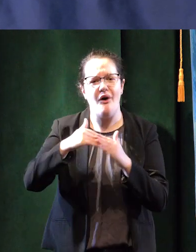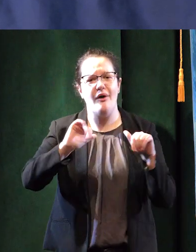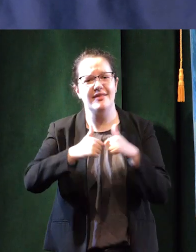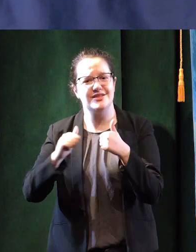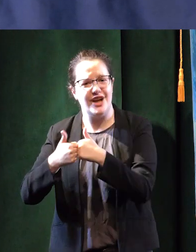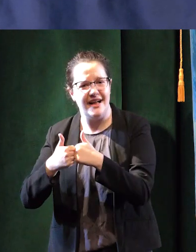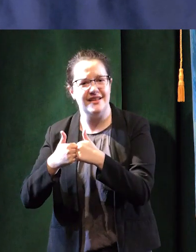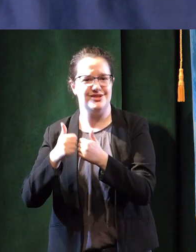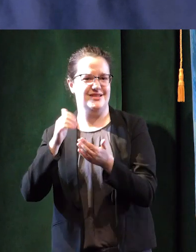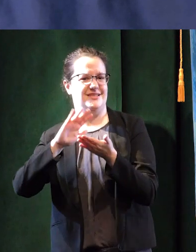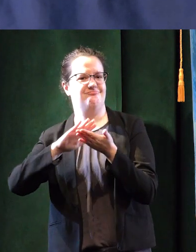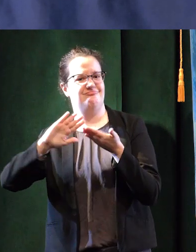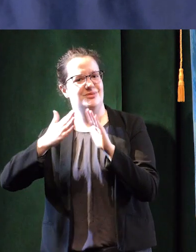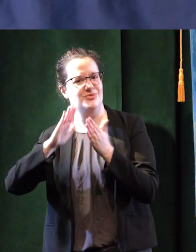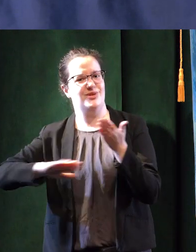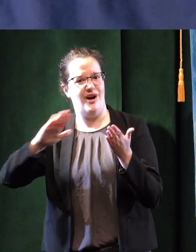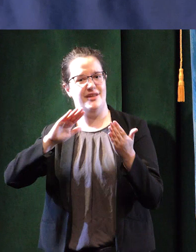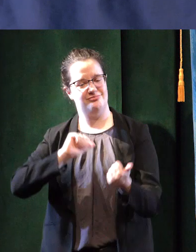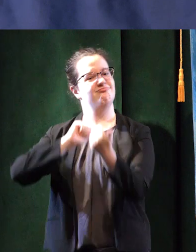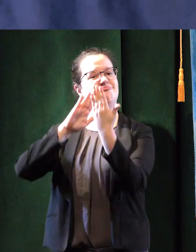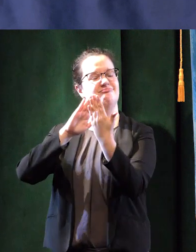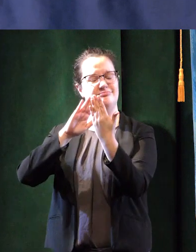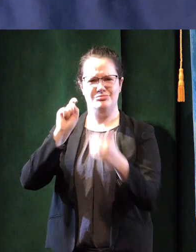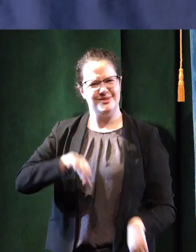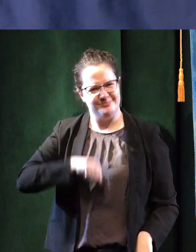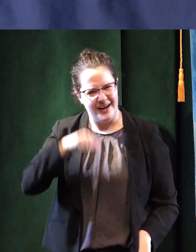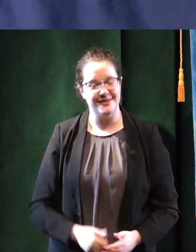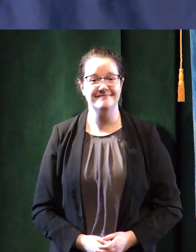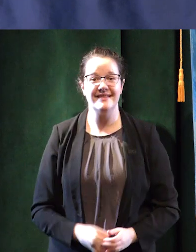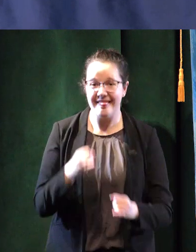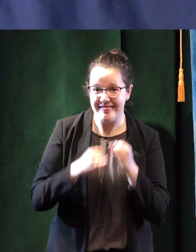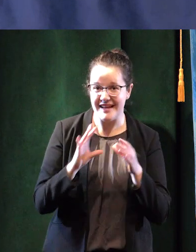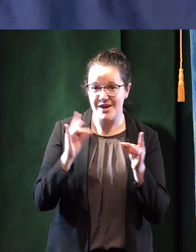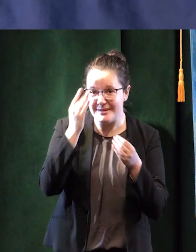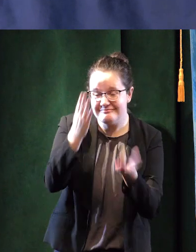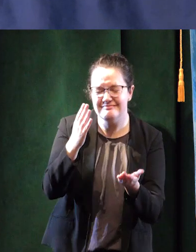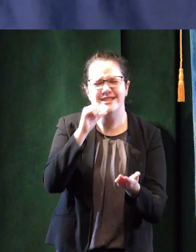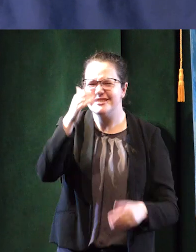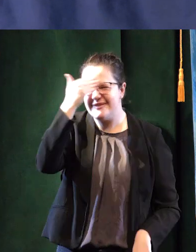community college student presented one last thing don't forget us send us a